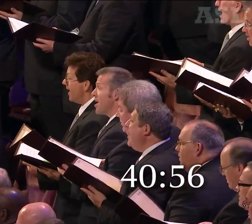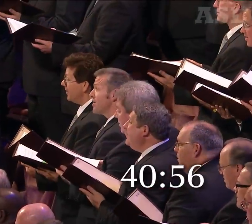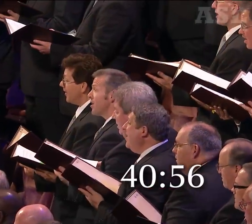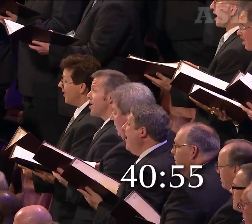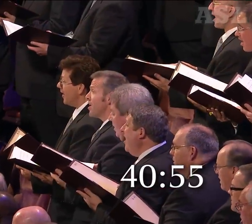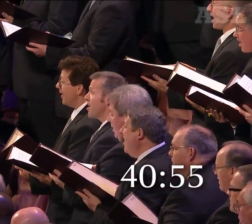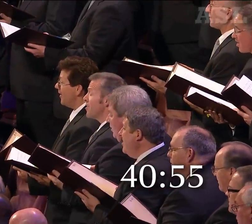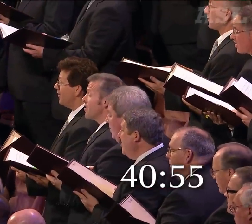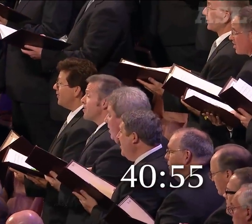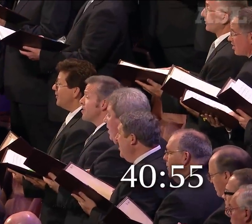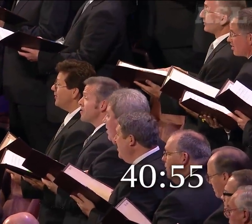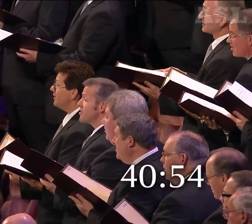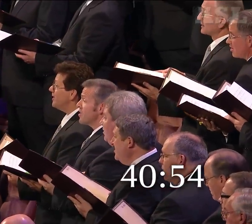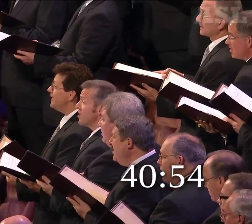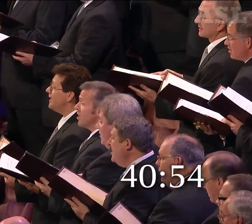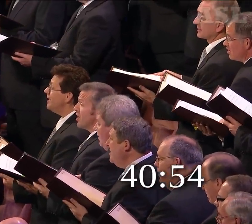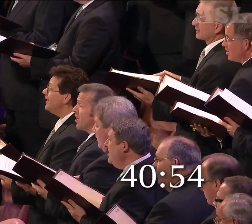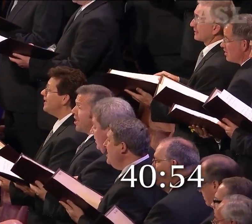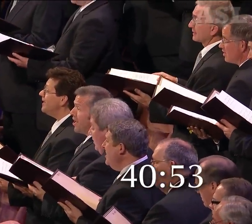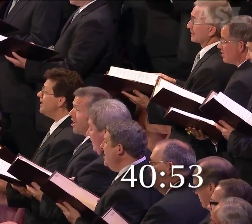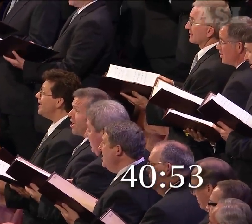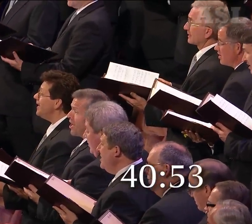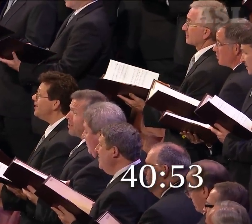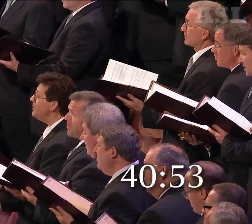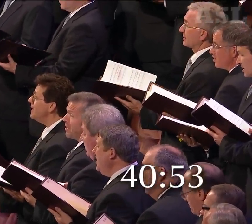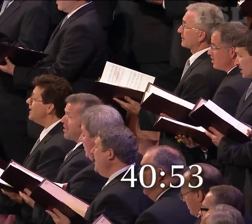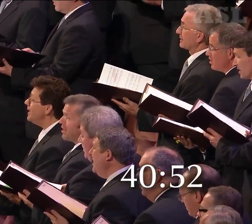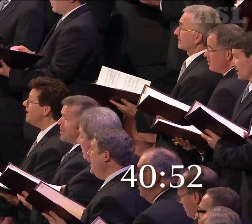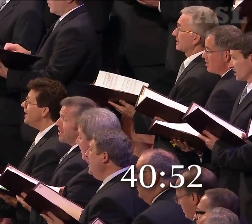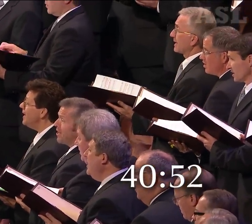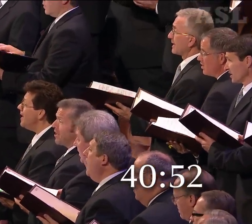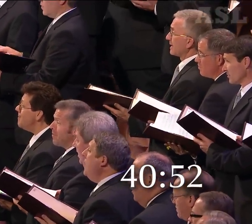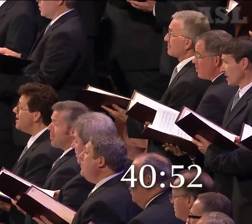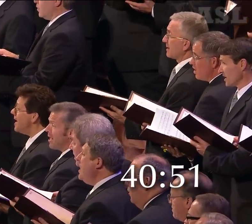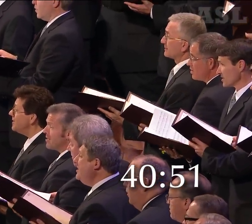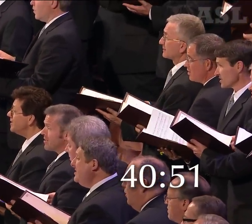THIS IS THE ENGLISH